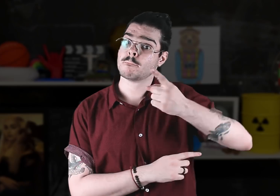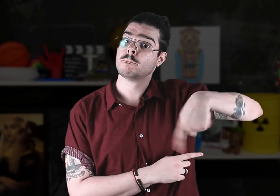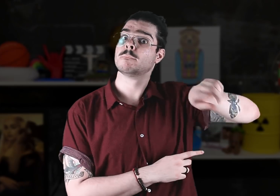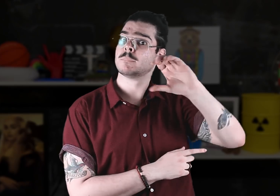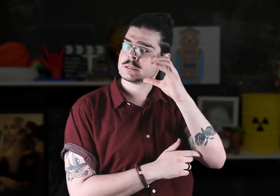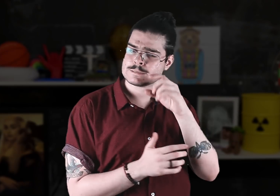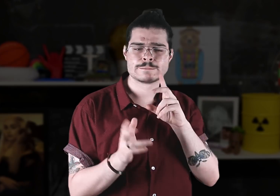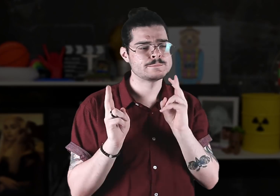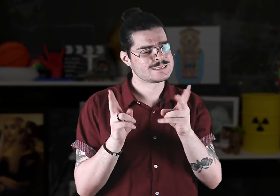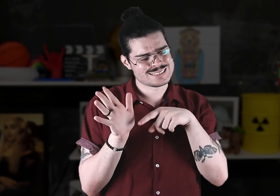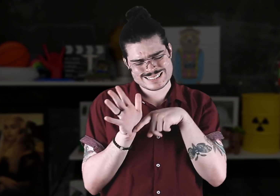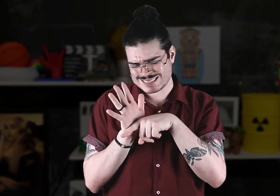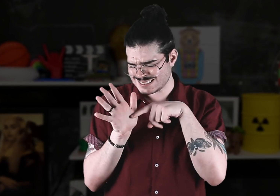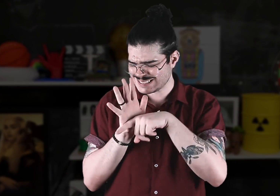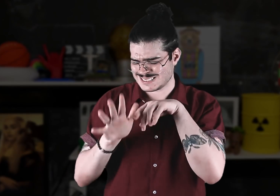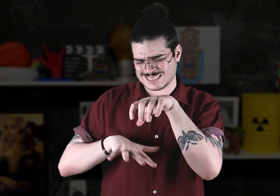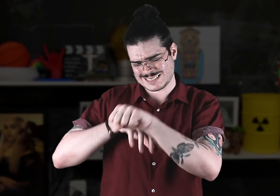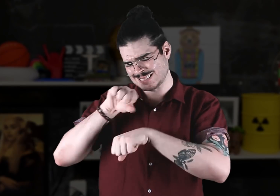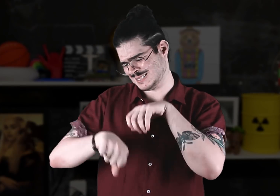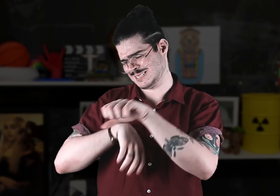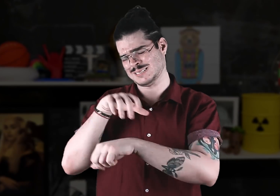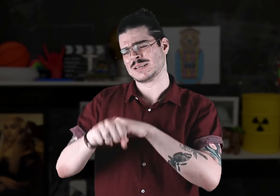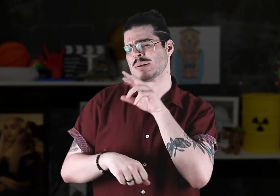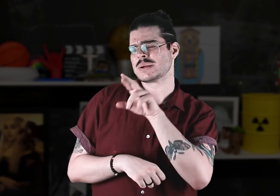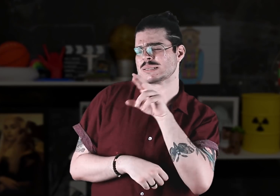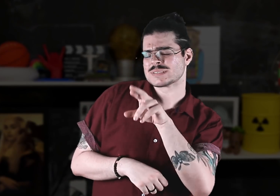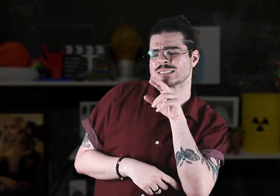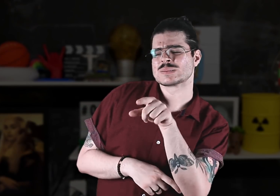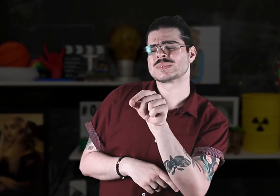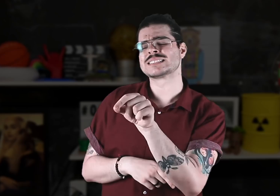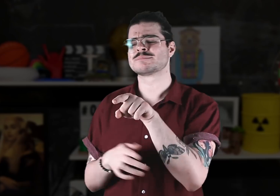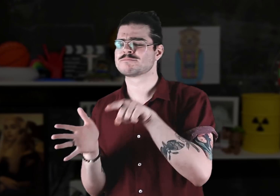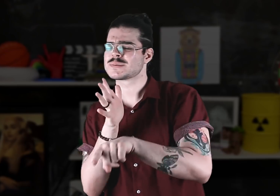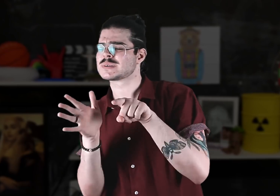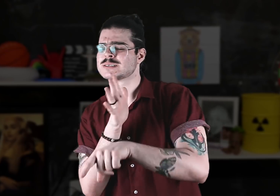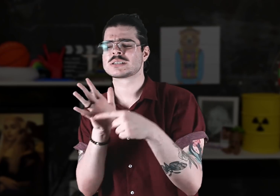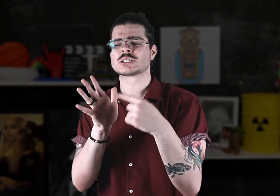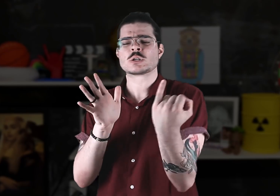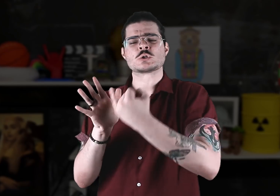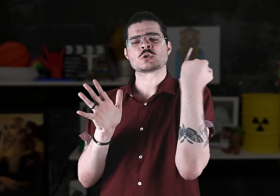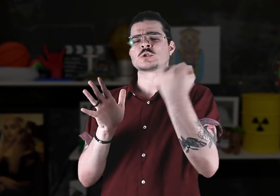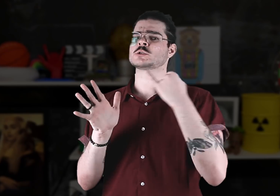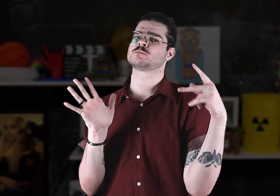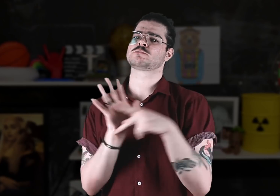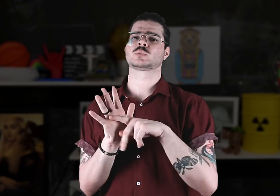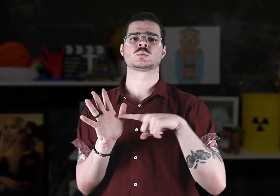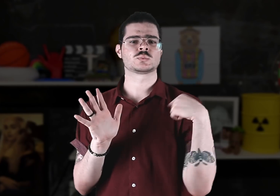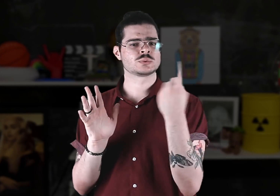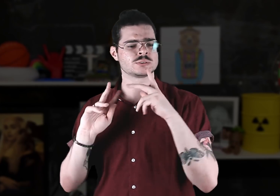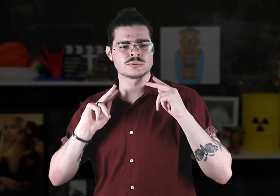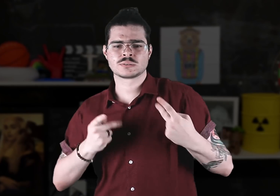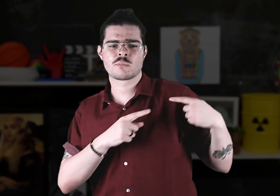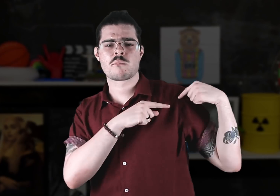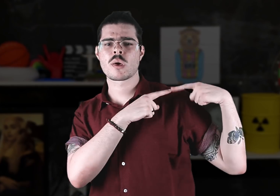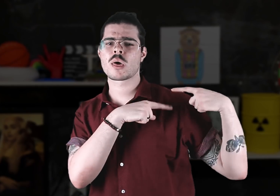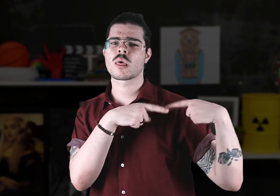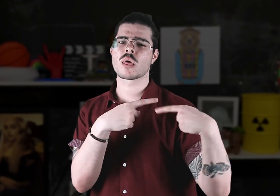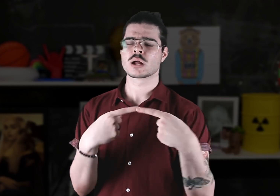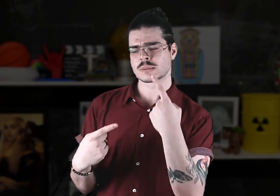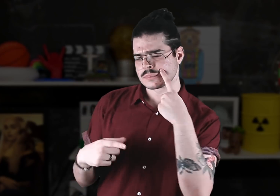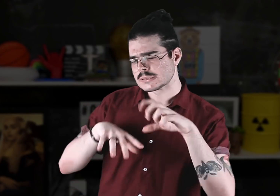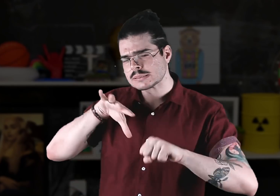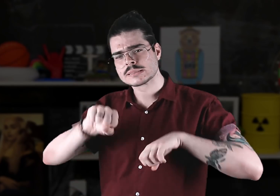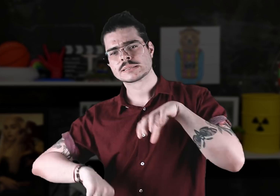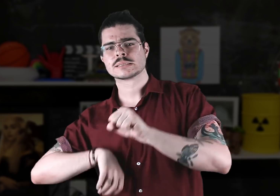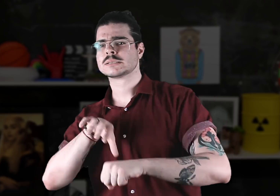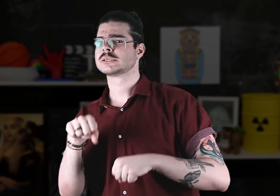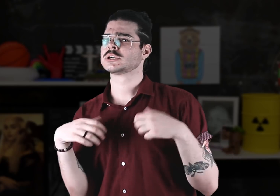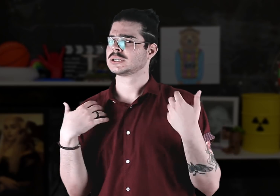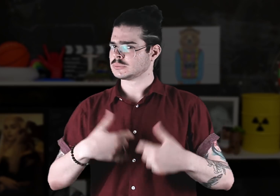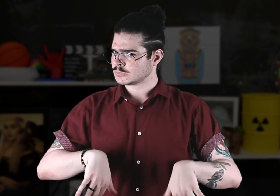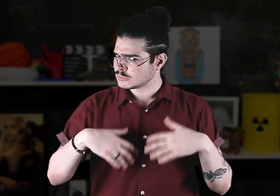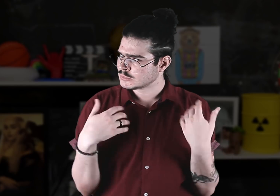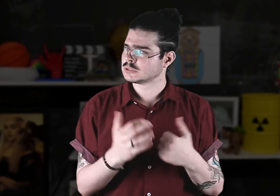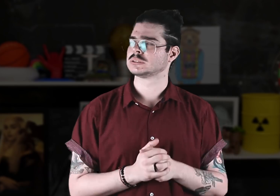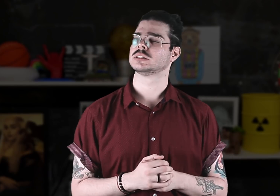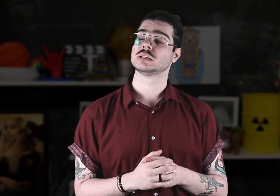Science always seeks answers to fundamental questions of humanity ...